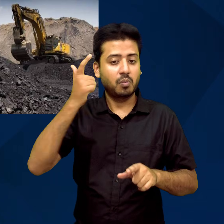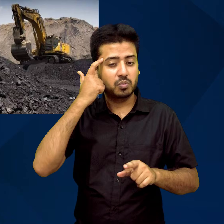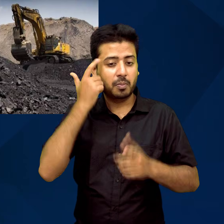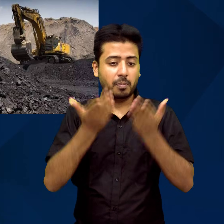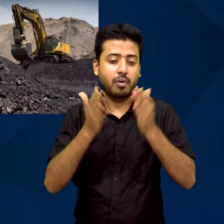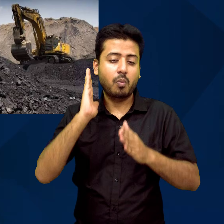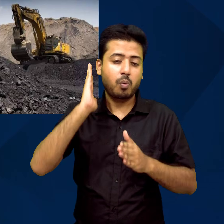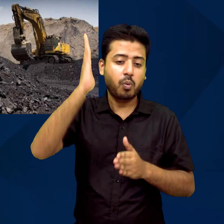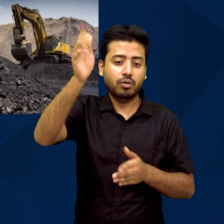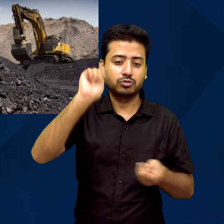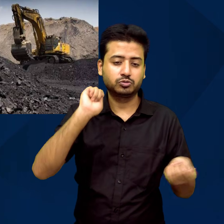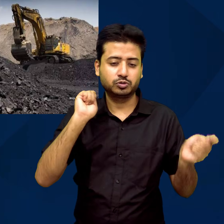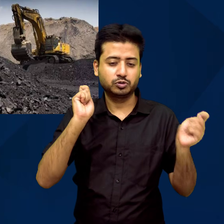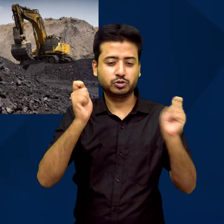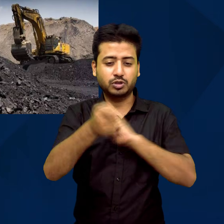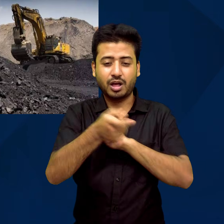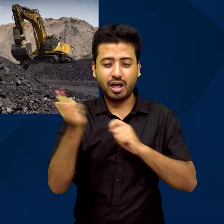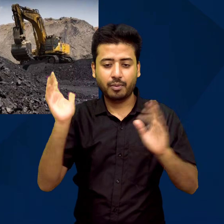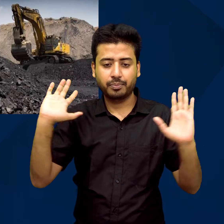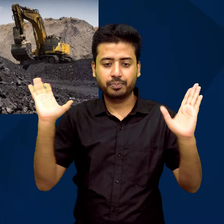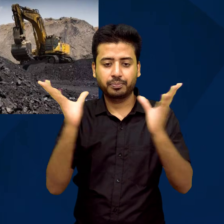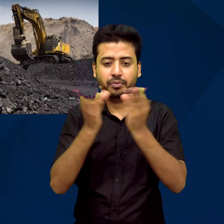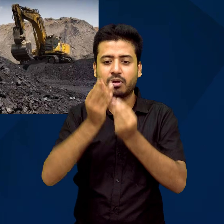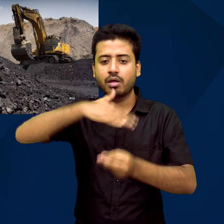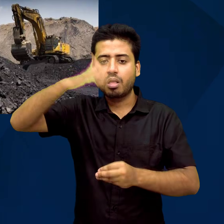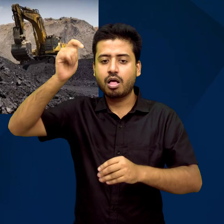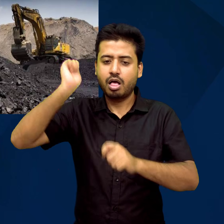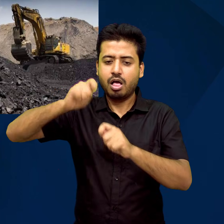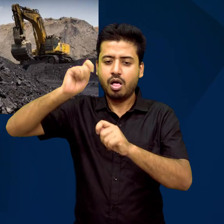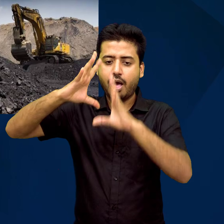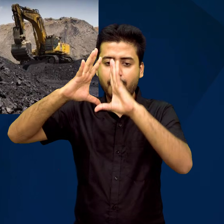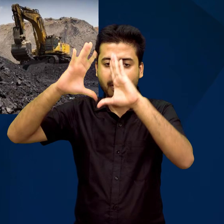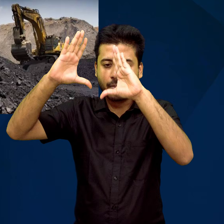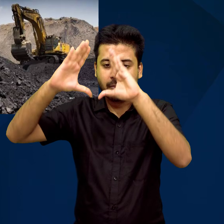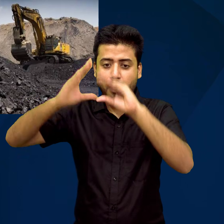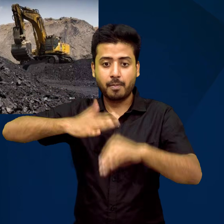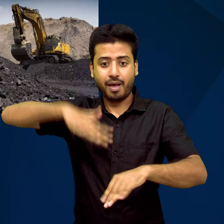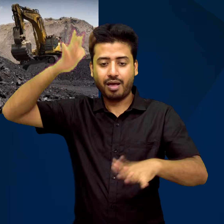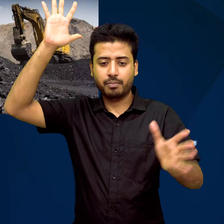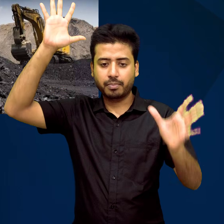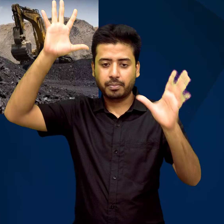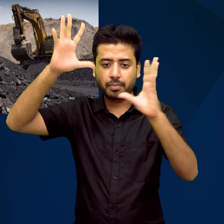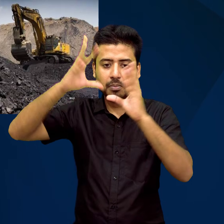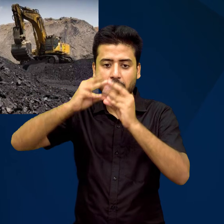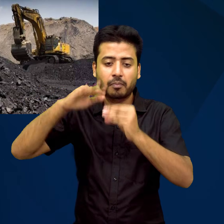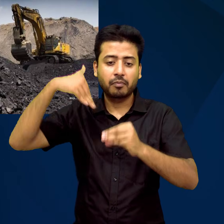a thick dark paste. This is a precise mixture of manganese dioxide powder, conductive carbon,